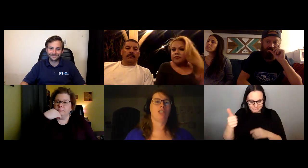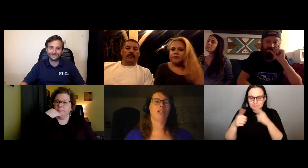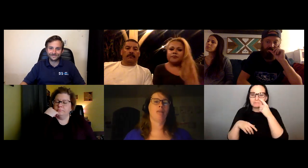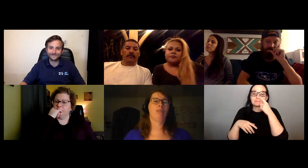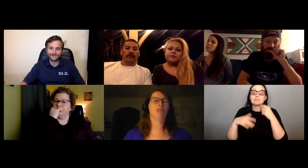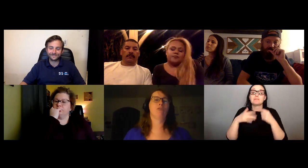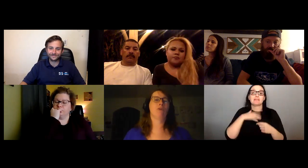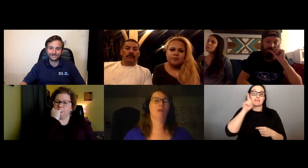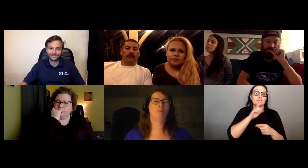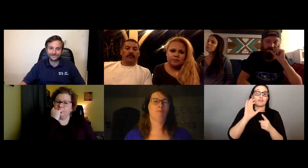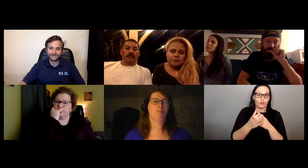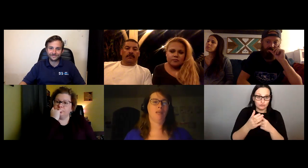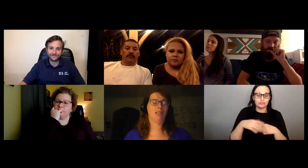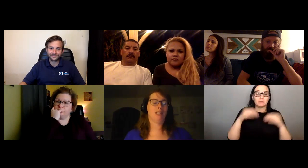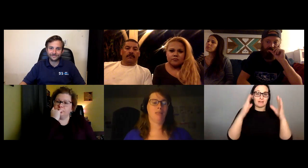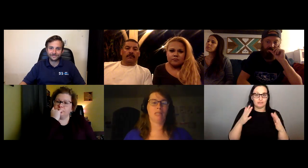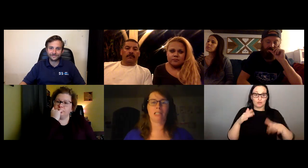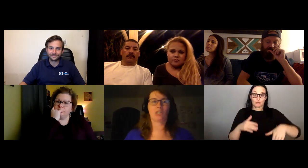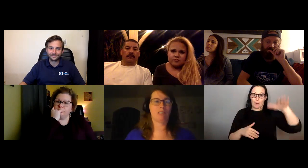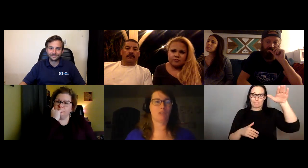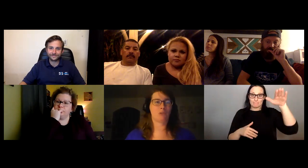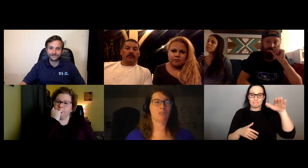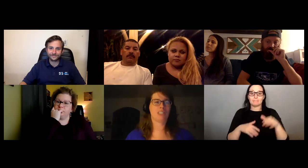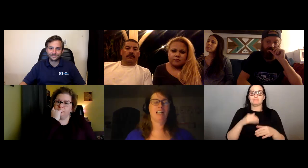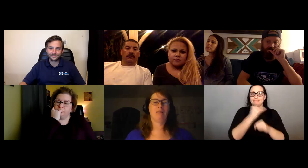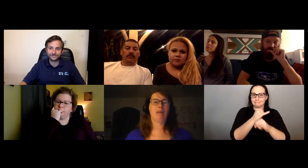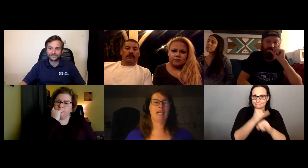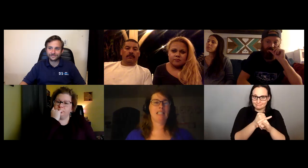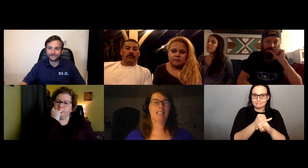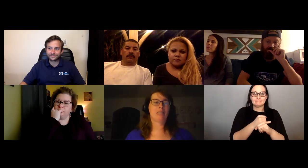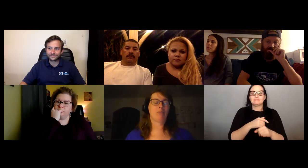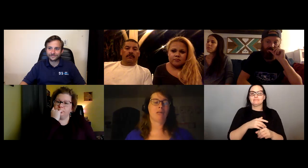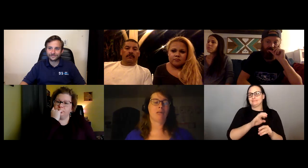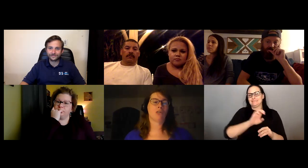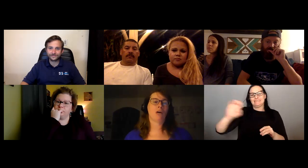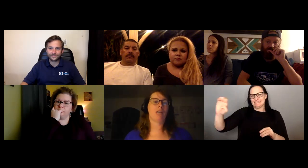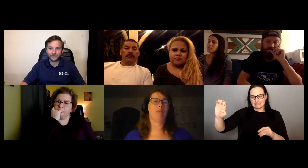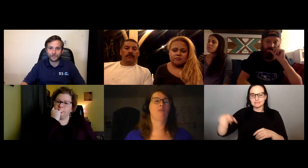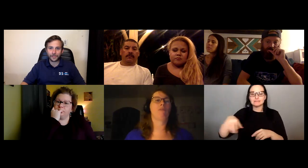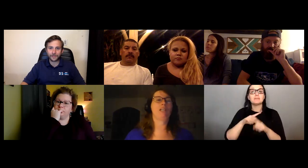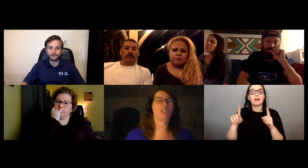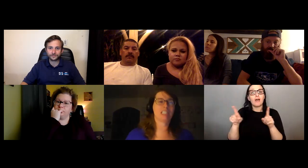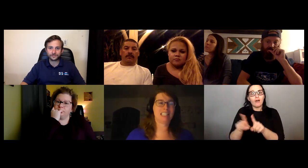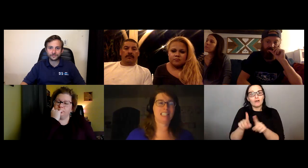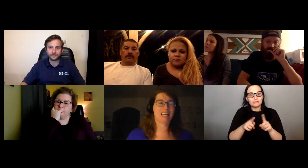happened to grow up in the residential deaf schools back east but also had been a professor at